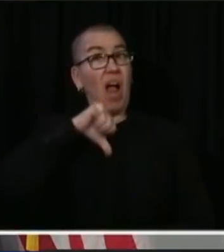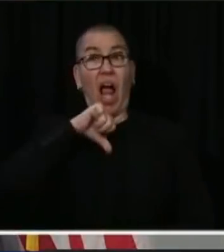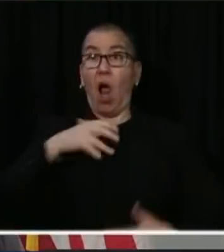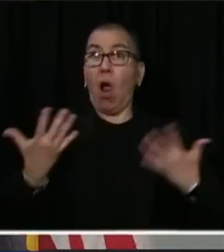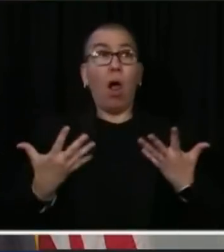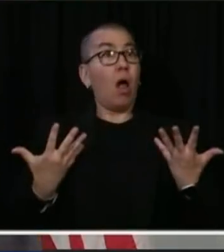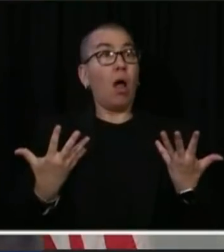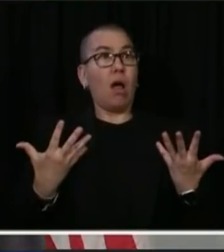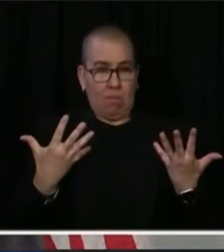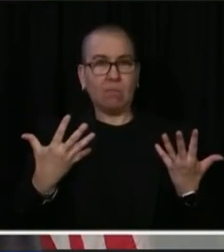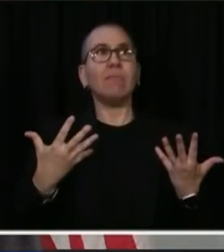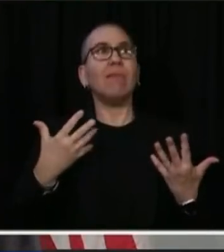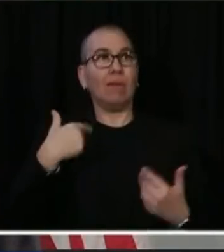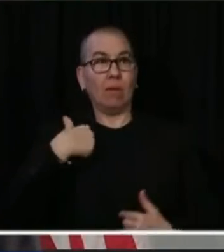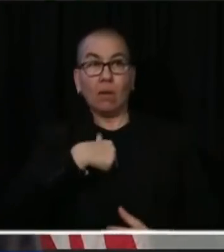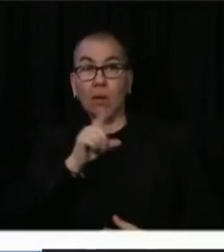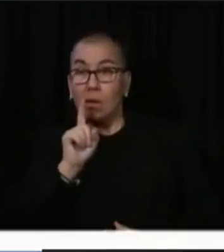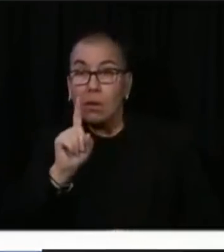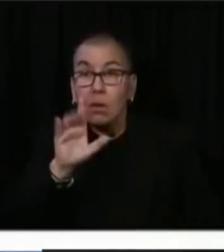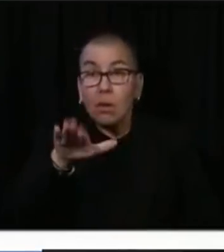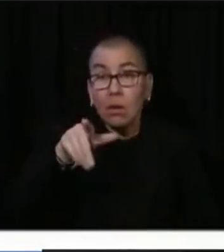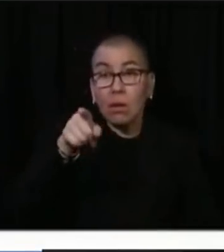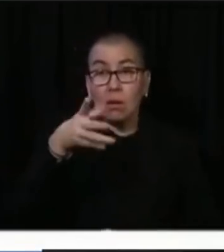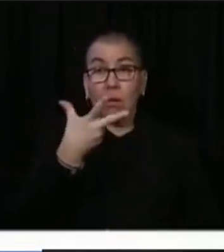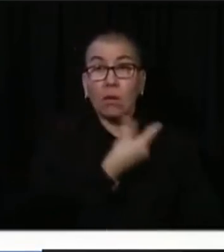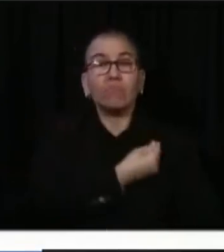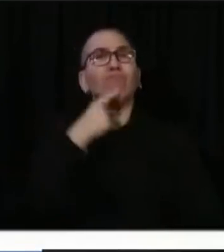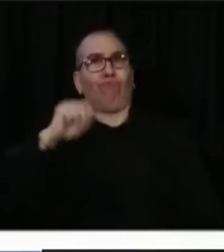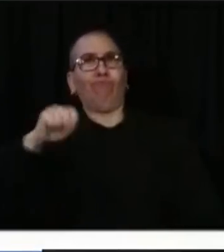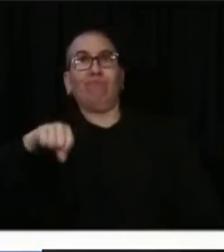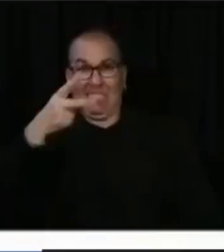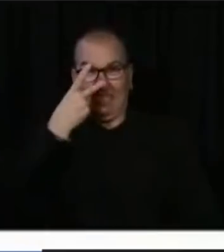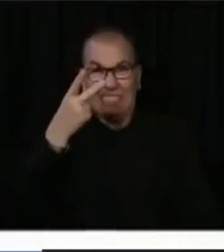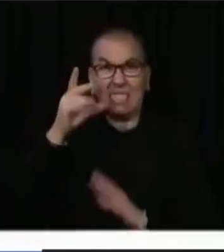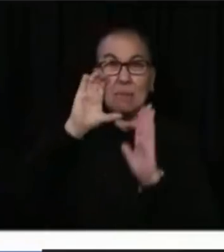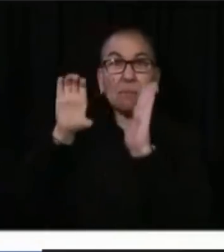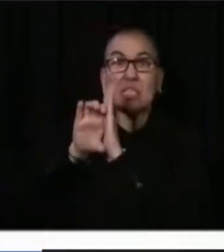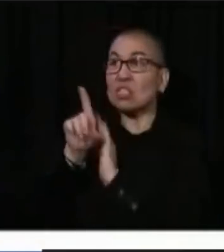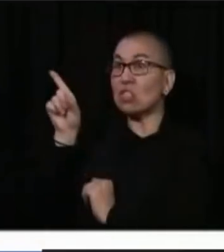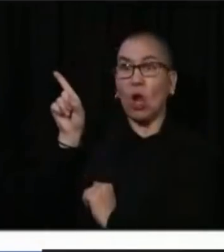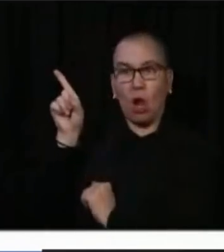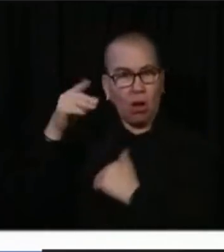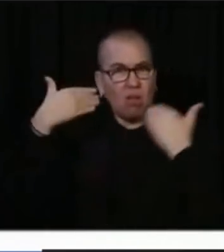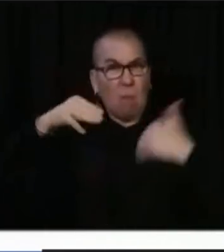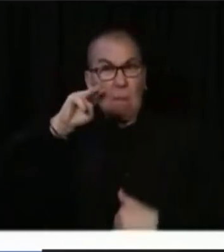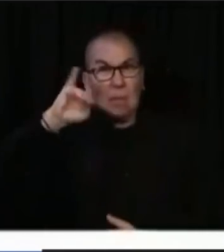NEEDED TO DO, WE HAVE LED THE NATION SINCE THE BEGINNING IN COVID TESTING.